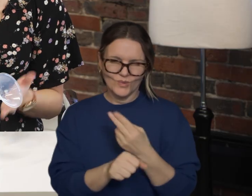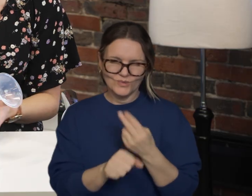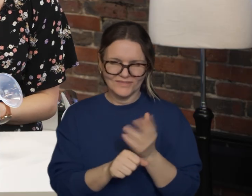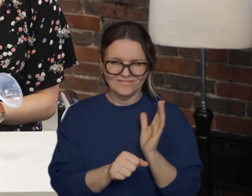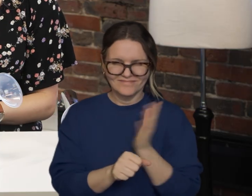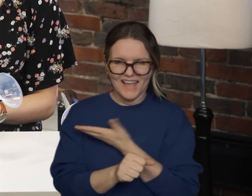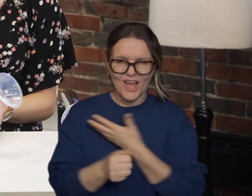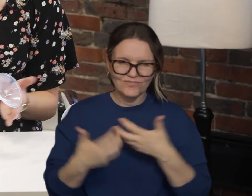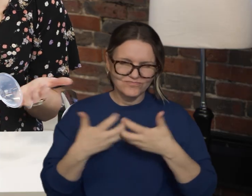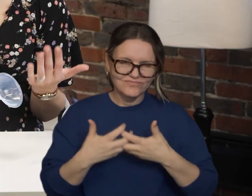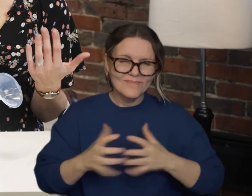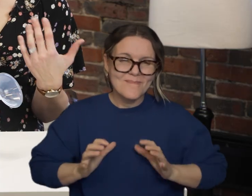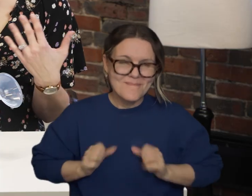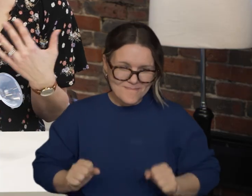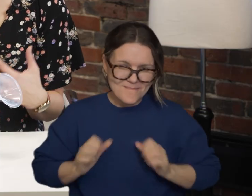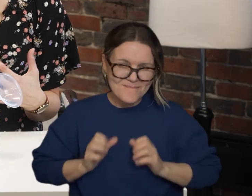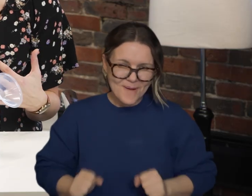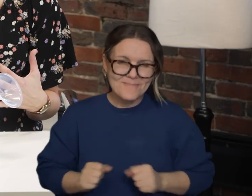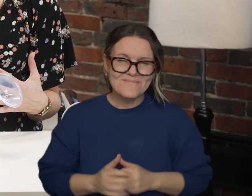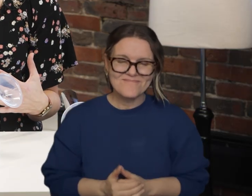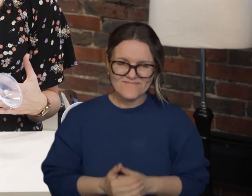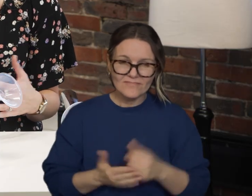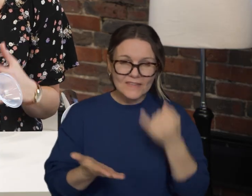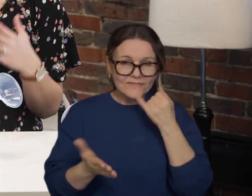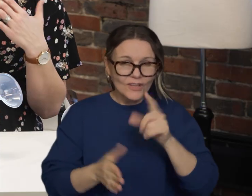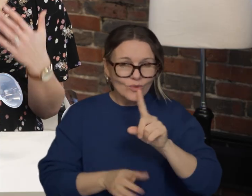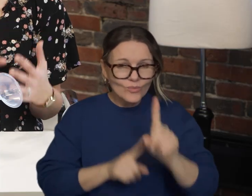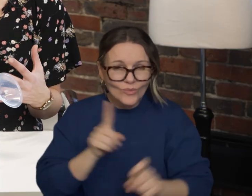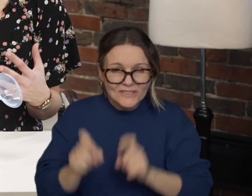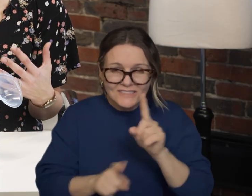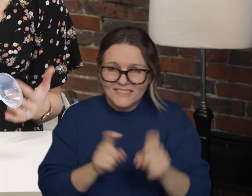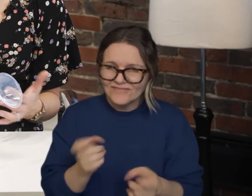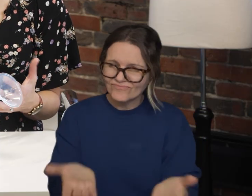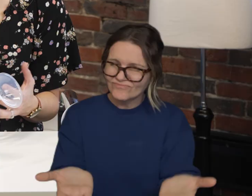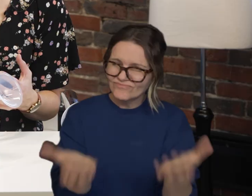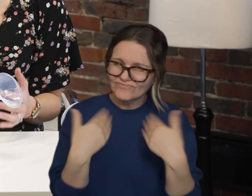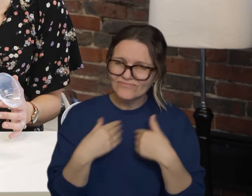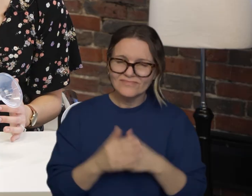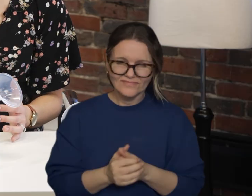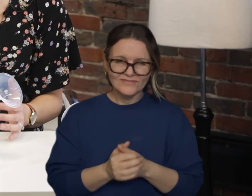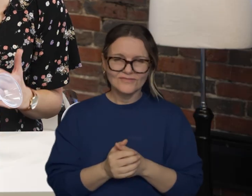using the pump making sure you have questions answered and everything around that journey